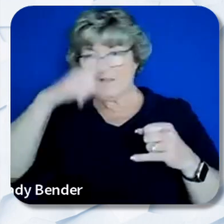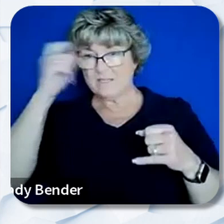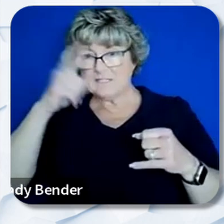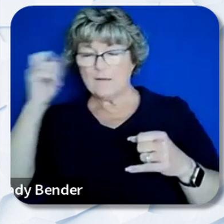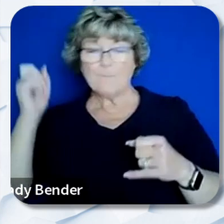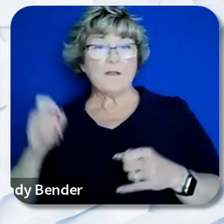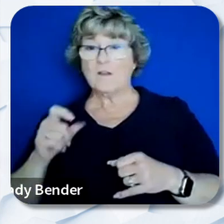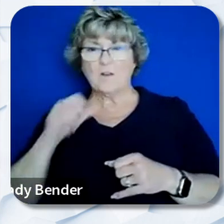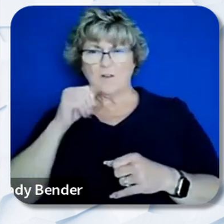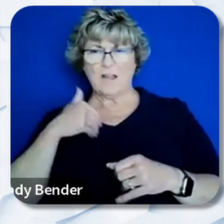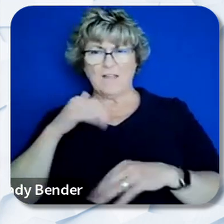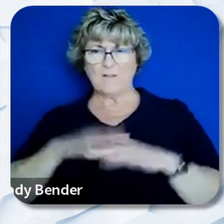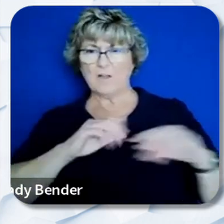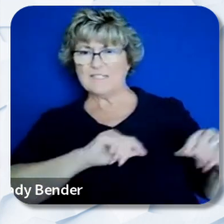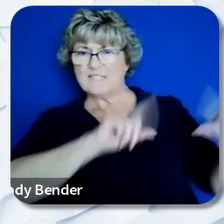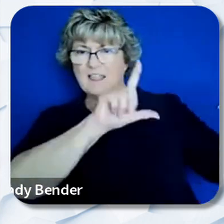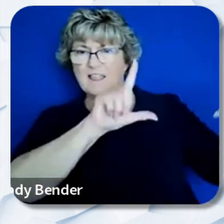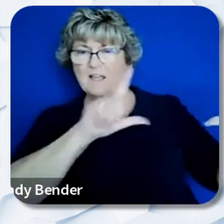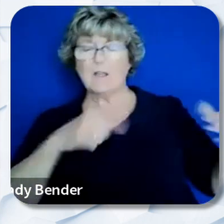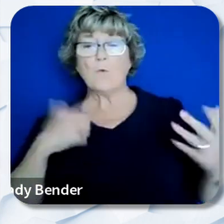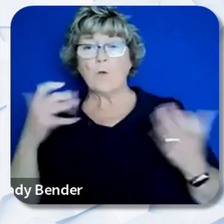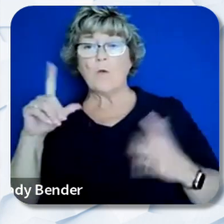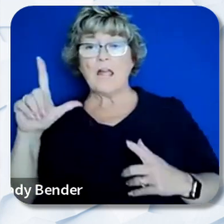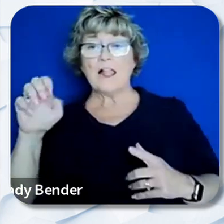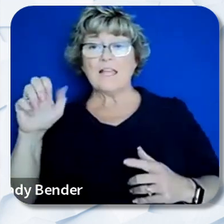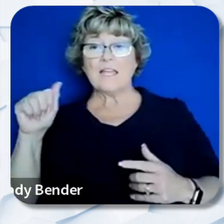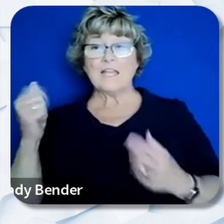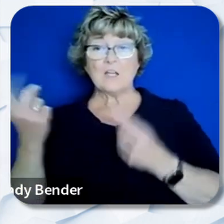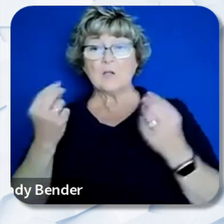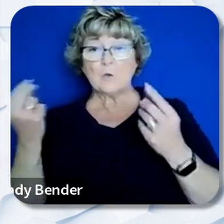don't have that on the slide. What we want LEAs to do is we want them to look at their